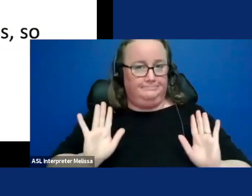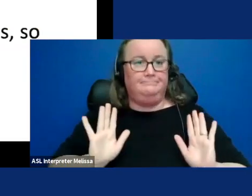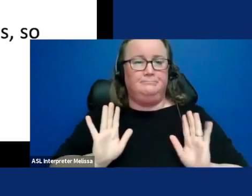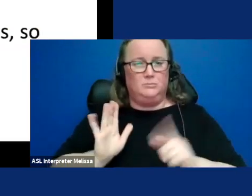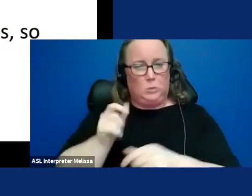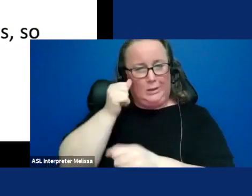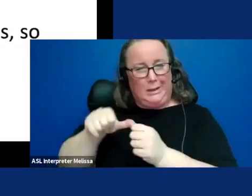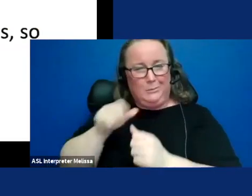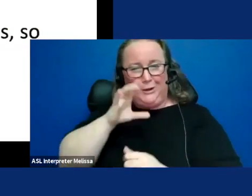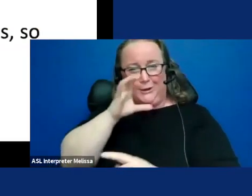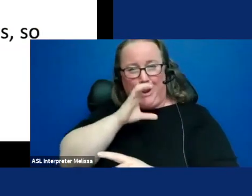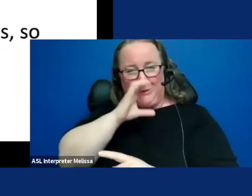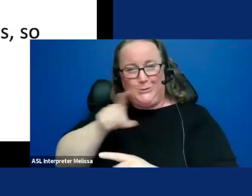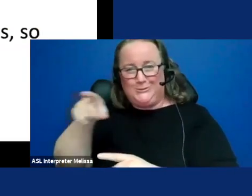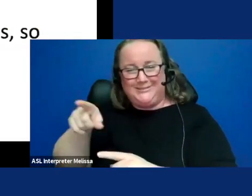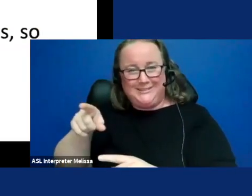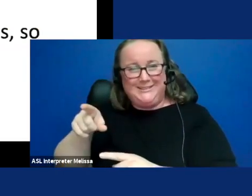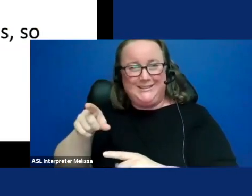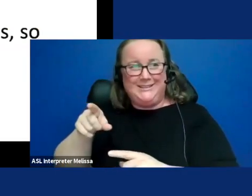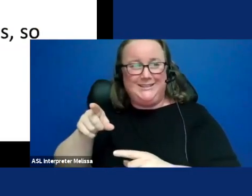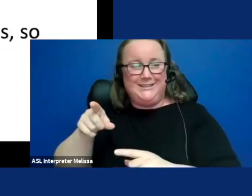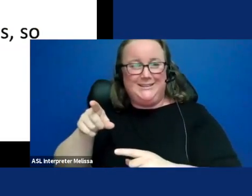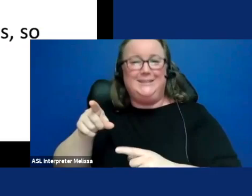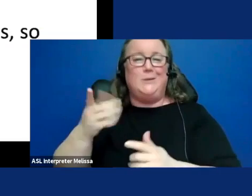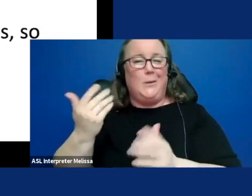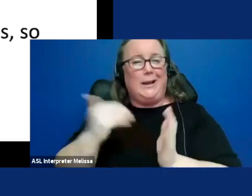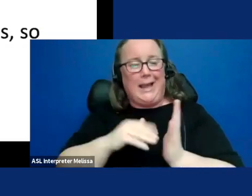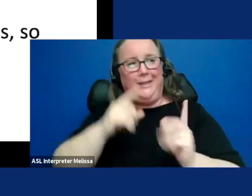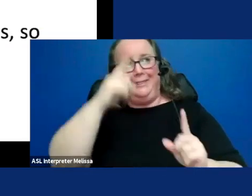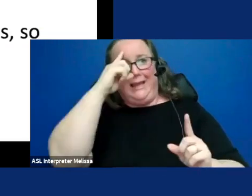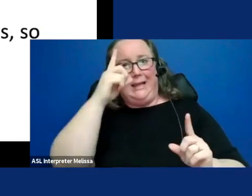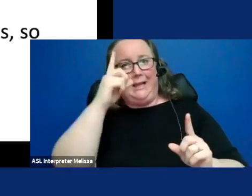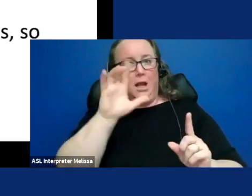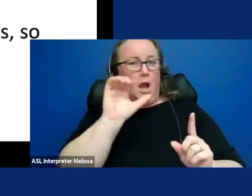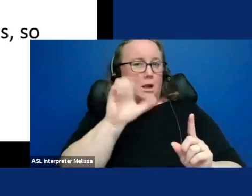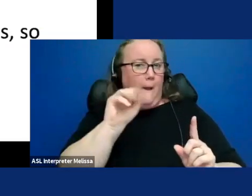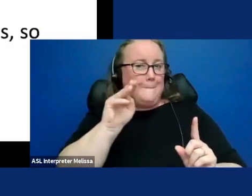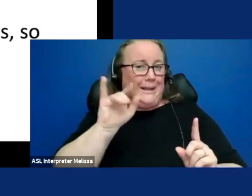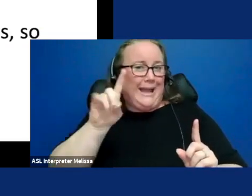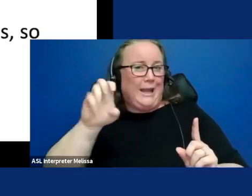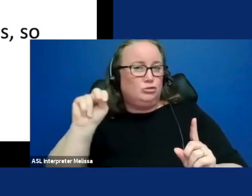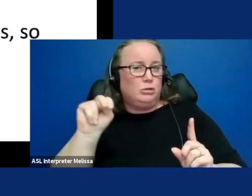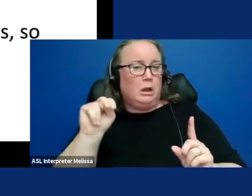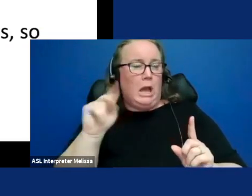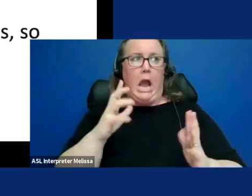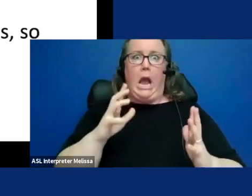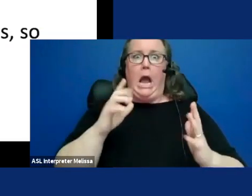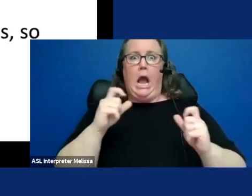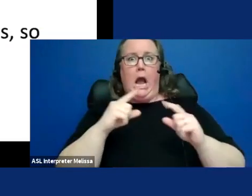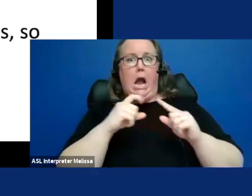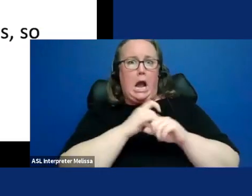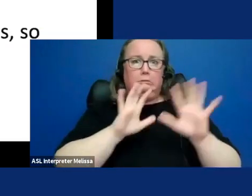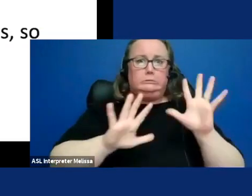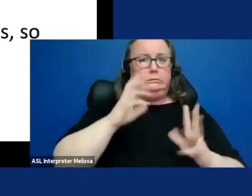oftentimes people hear the word accommodation and they think it's something really complicated. So they might say no, that